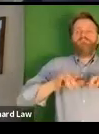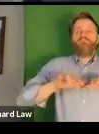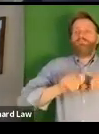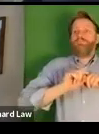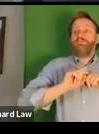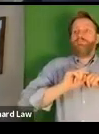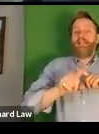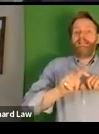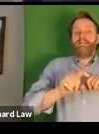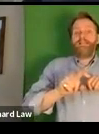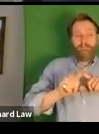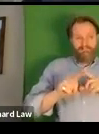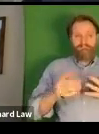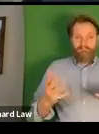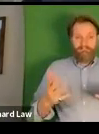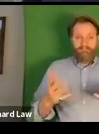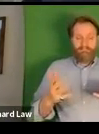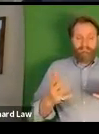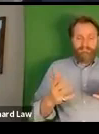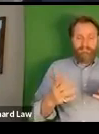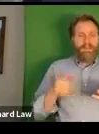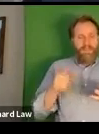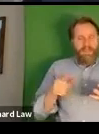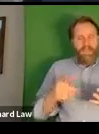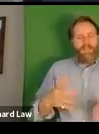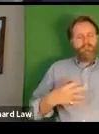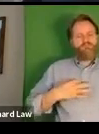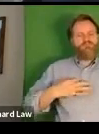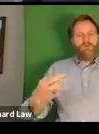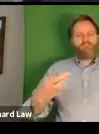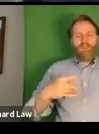speaking for hundreds of thousands of civil servants and for millions of